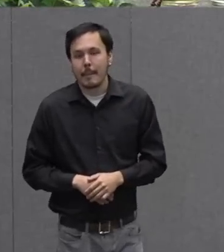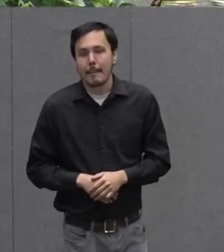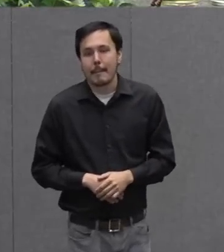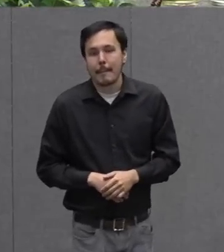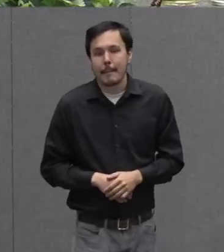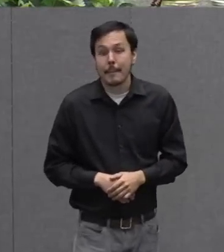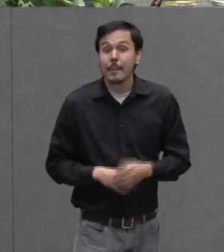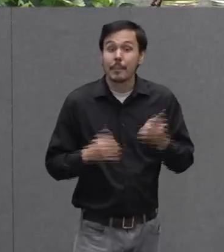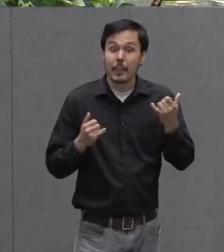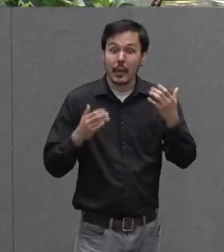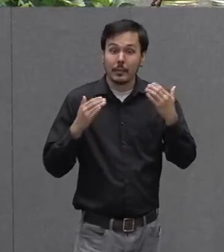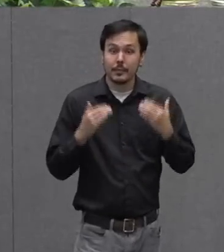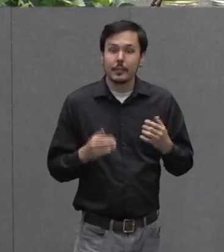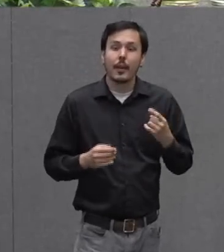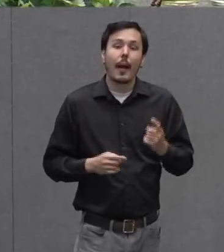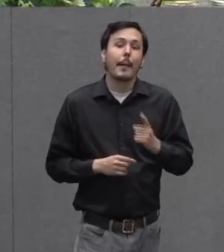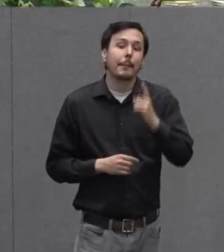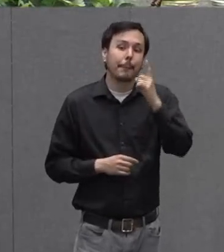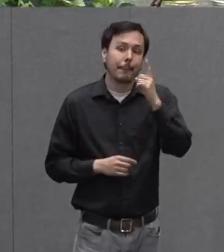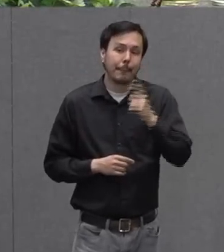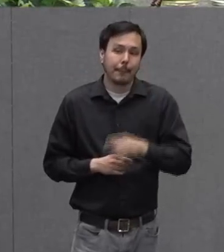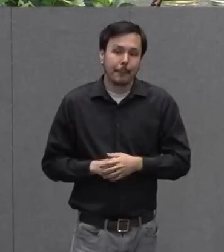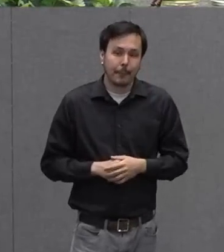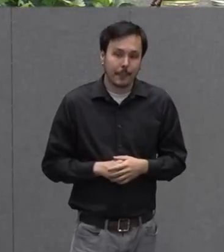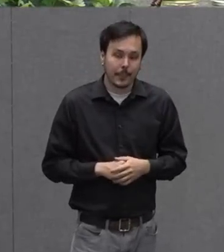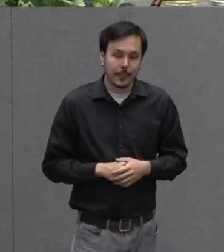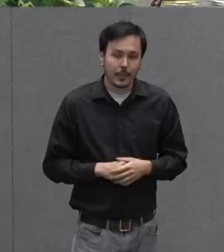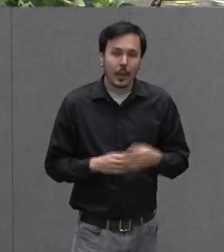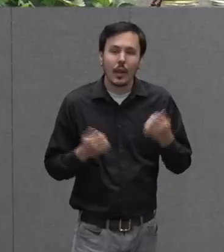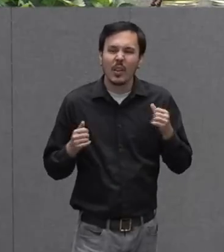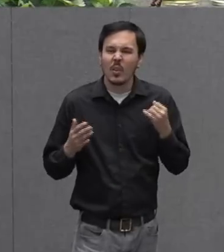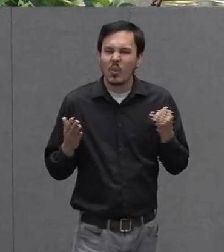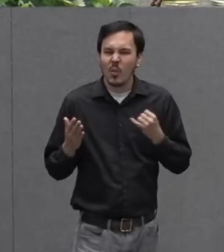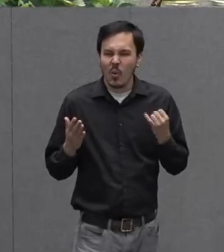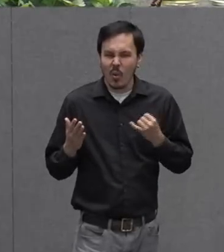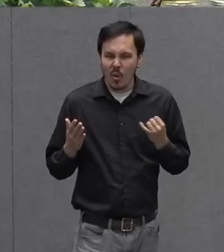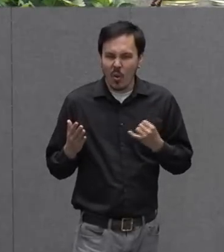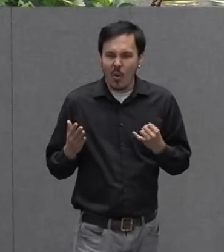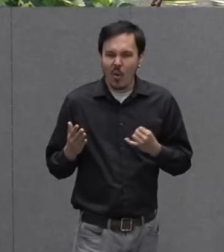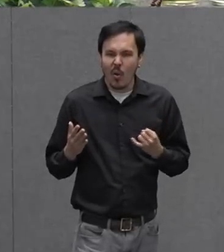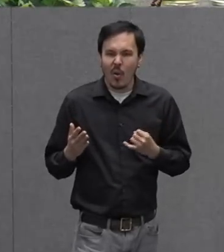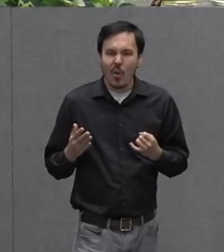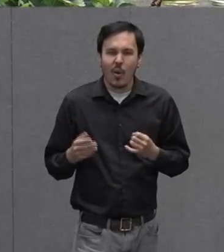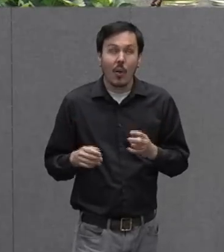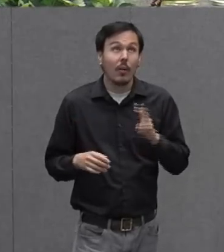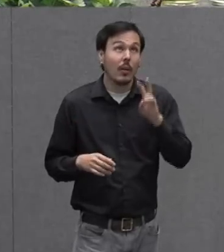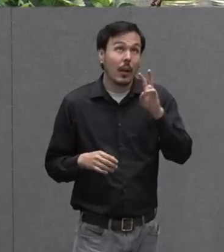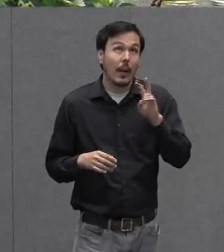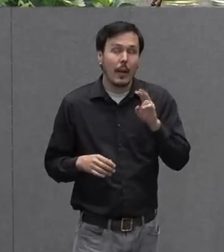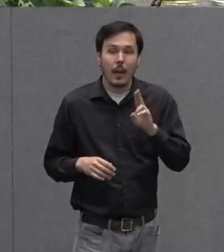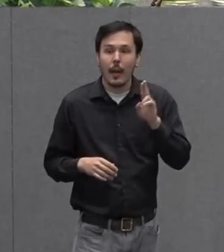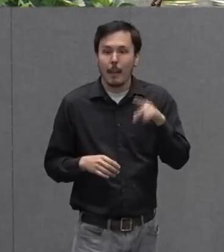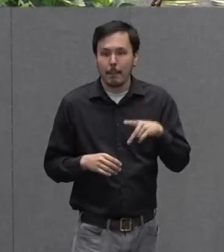This time let's go up. Let's draw an arrow in the air facing up, going up. Ready?